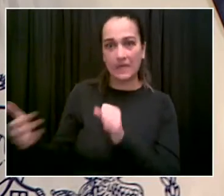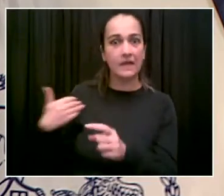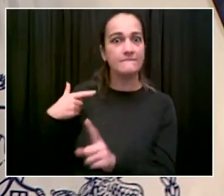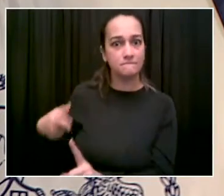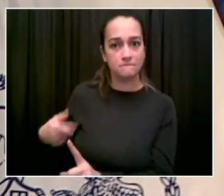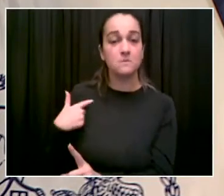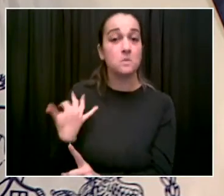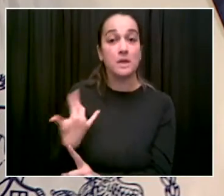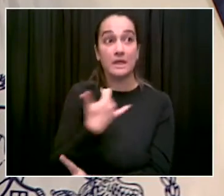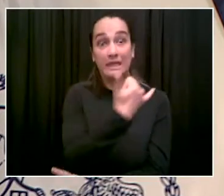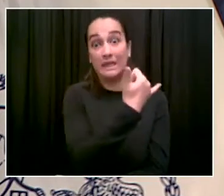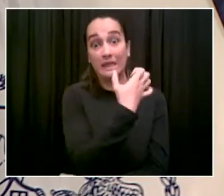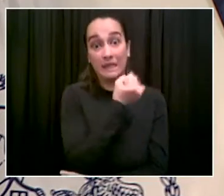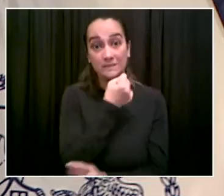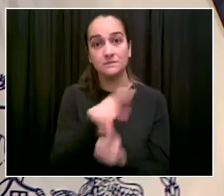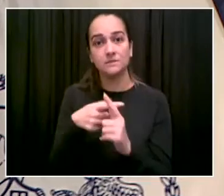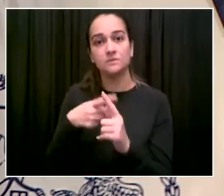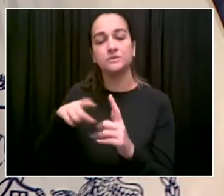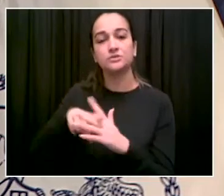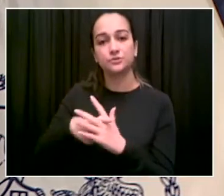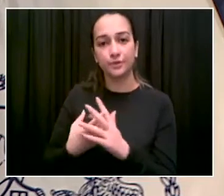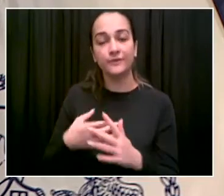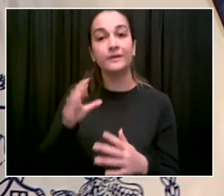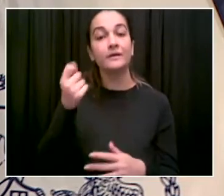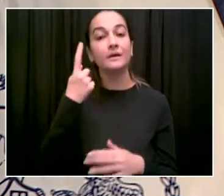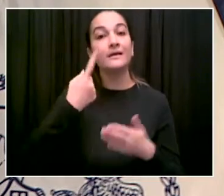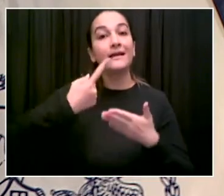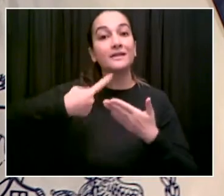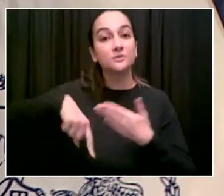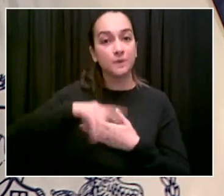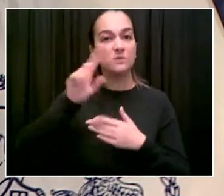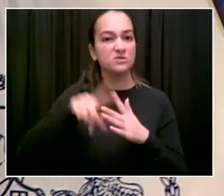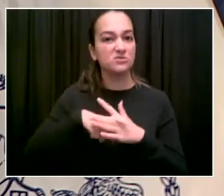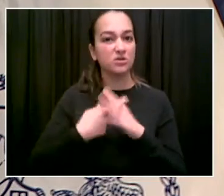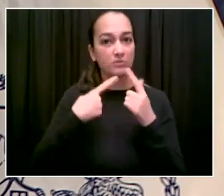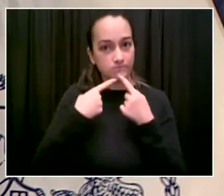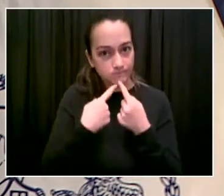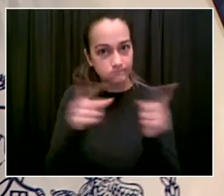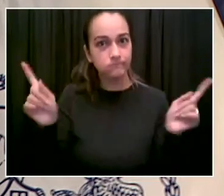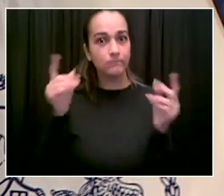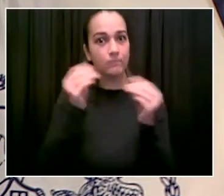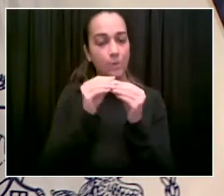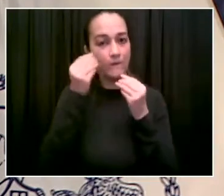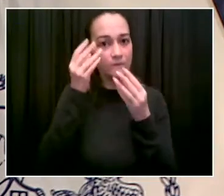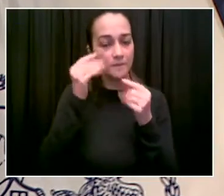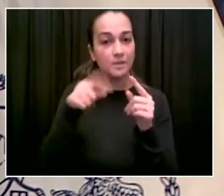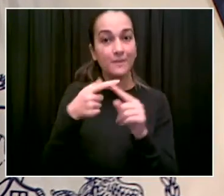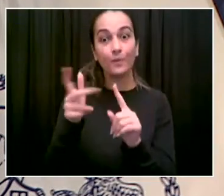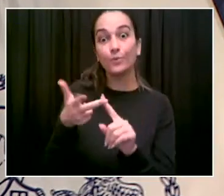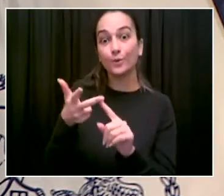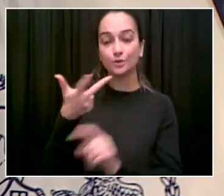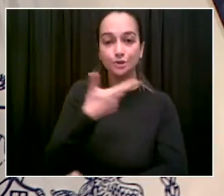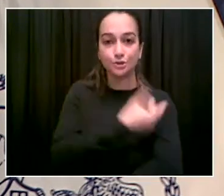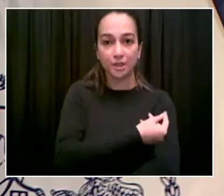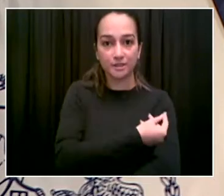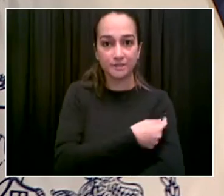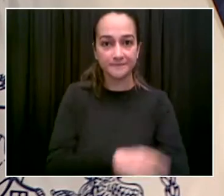. STARTING NEXT WEEK, WE WILL GIVE SOME UPDATES TO THE PUBLIC SOTHEY CAN GET READY.